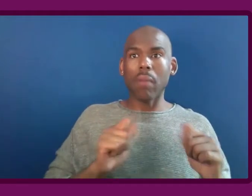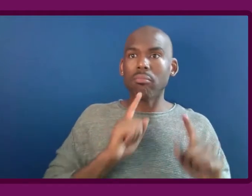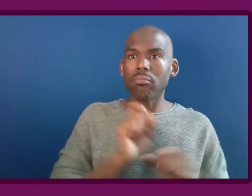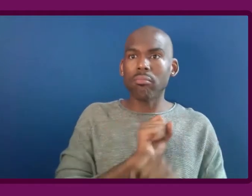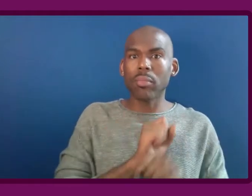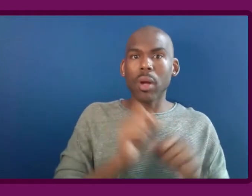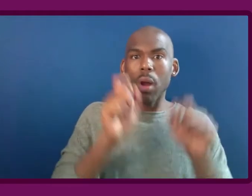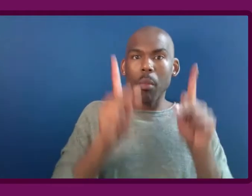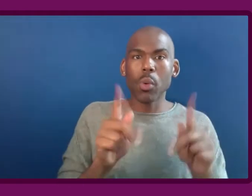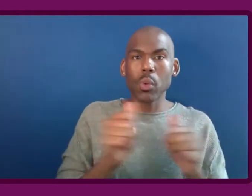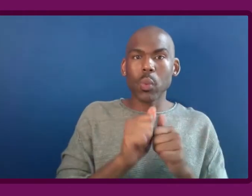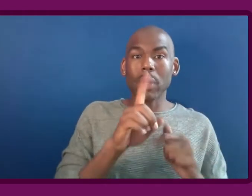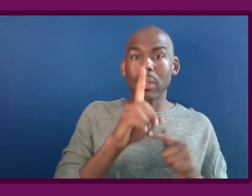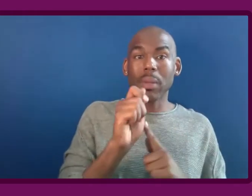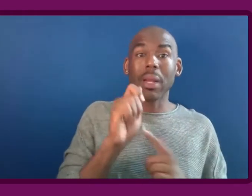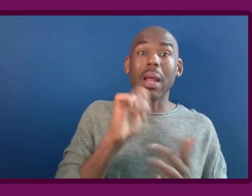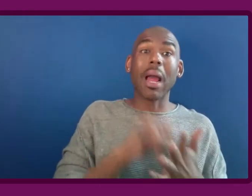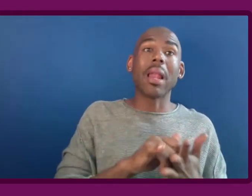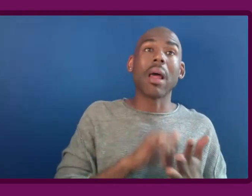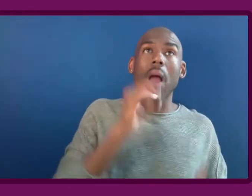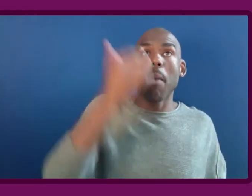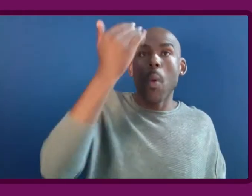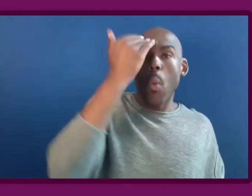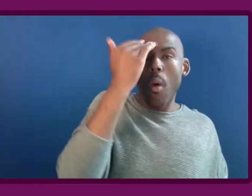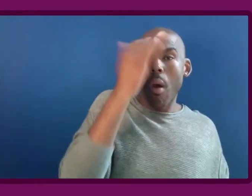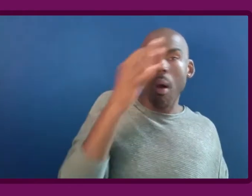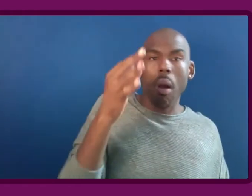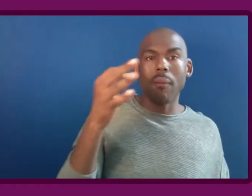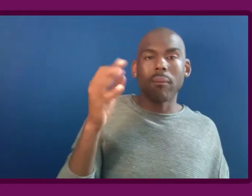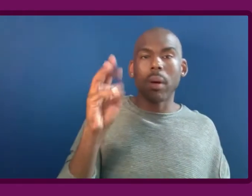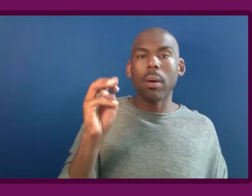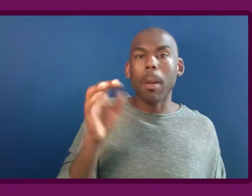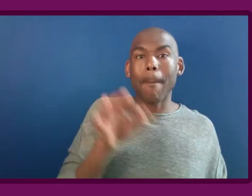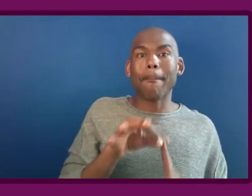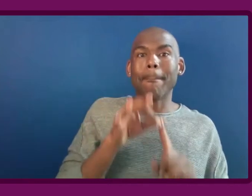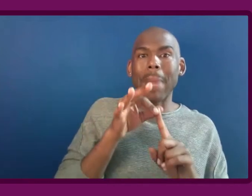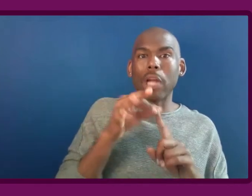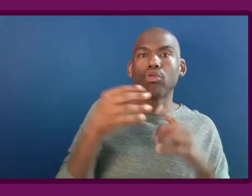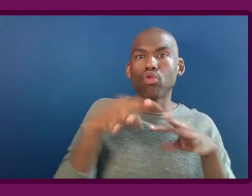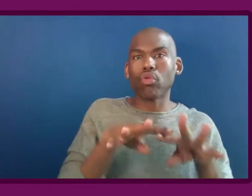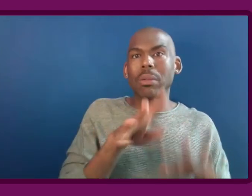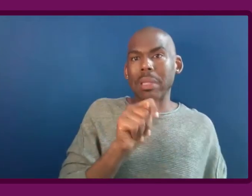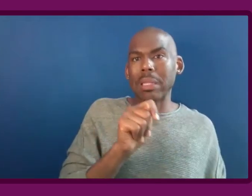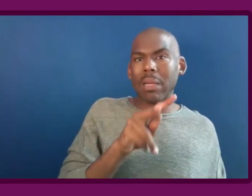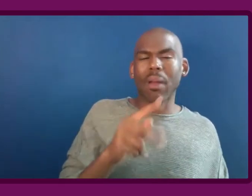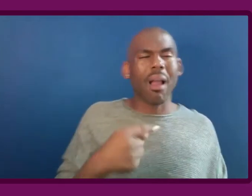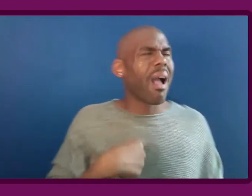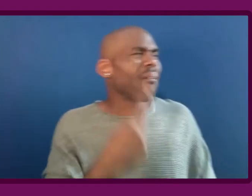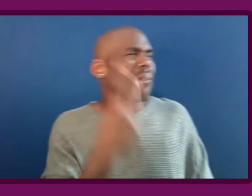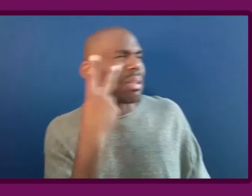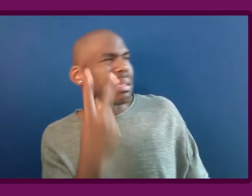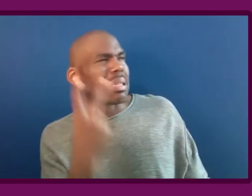a person with disabilities. Not that I'm aware of. Not in the mainstream, anyways, currently. Maryangel Garcia-Ramos: I've seen it, but I think it was a show ... I'm